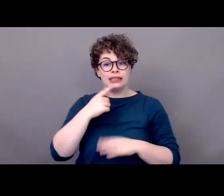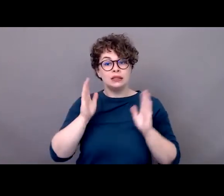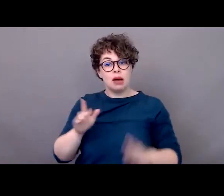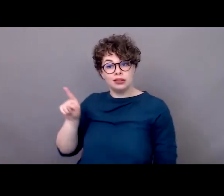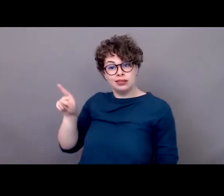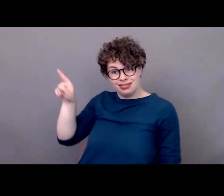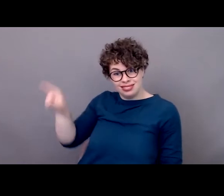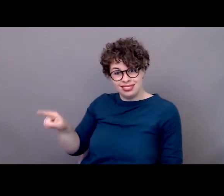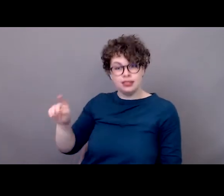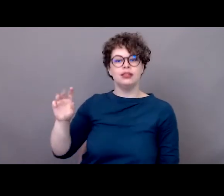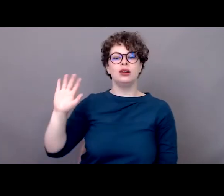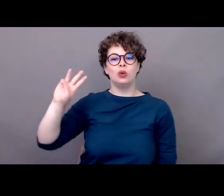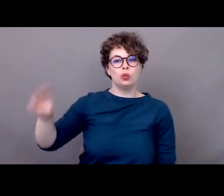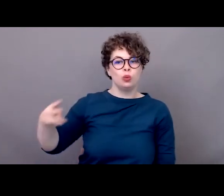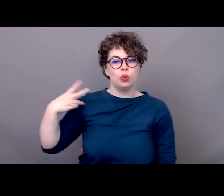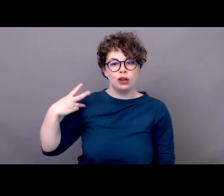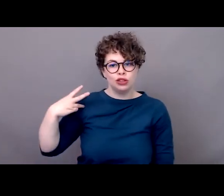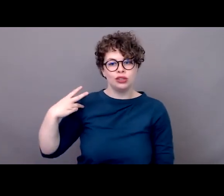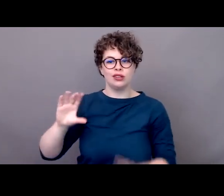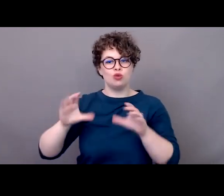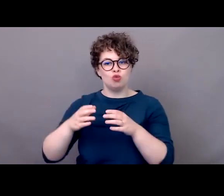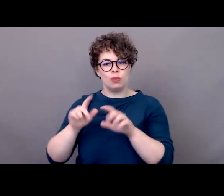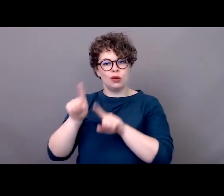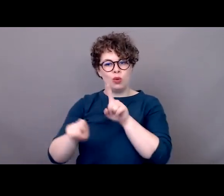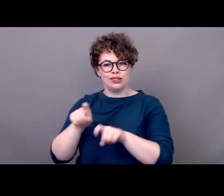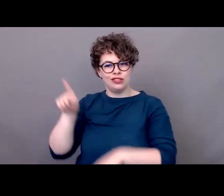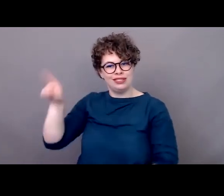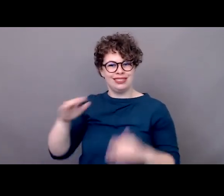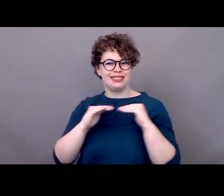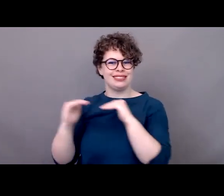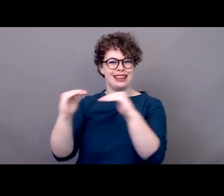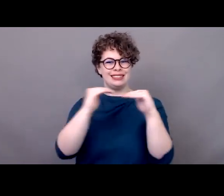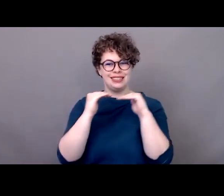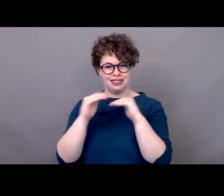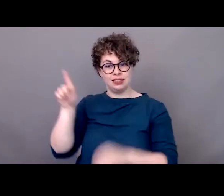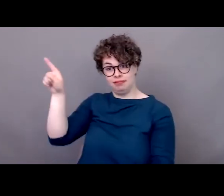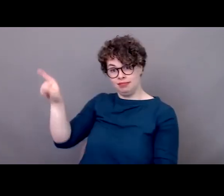that there are six questions people are asked. Do you have difficulty seeing? With hearing?